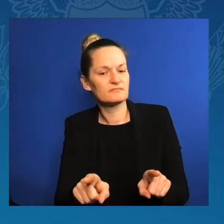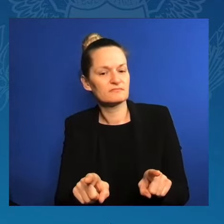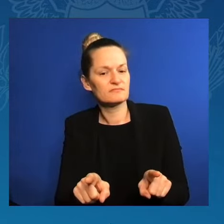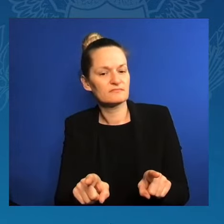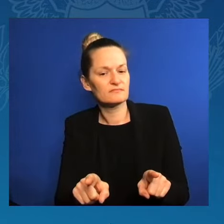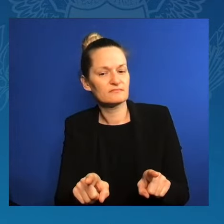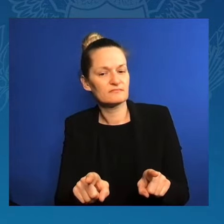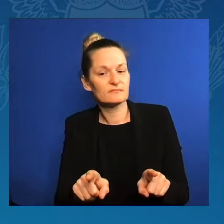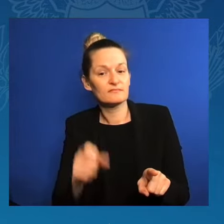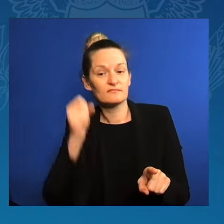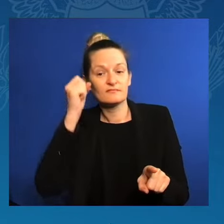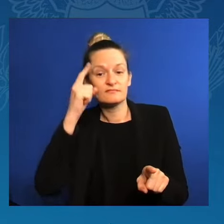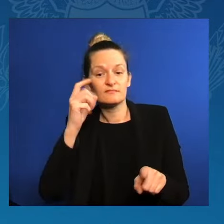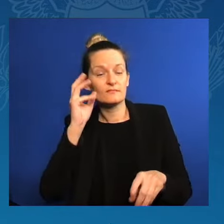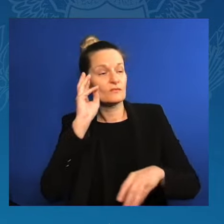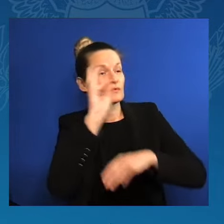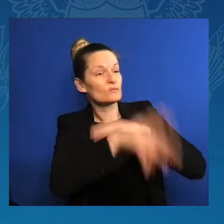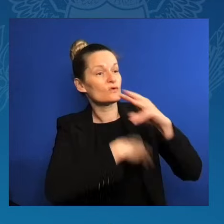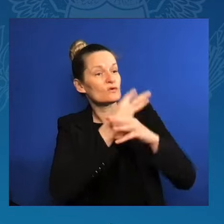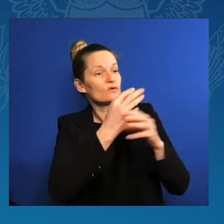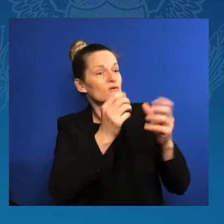We knew this decision would create